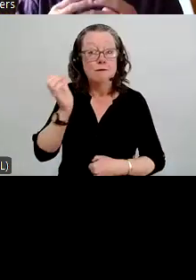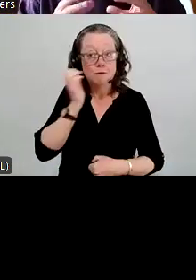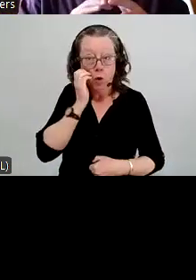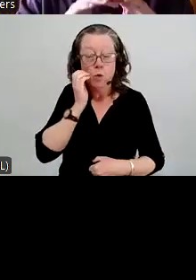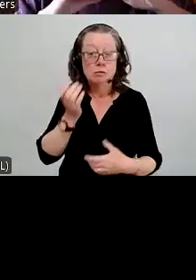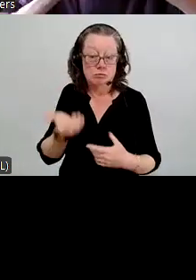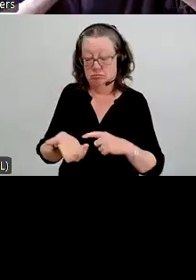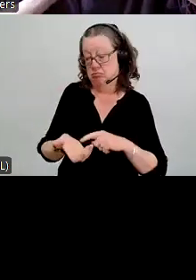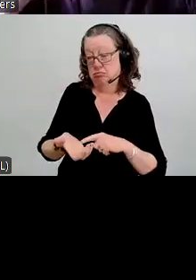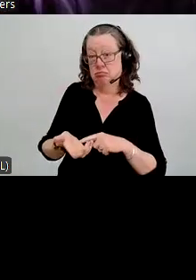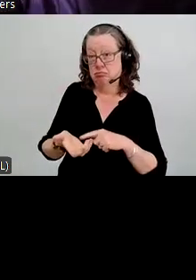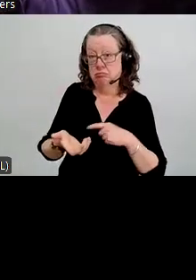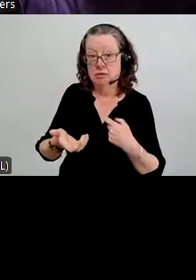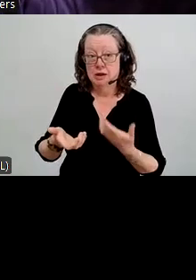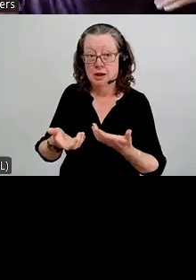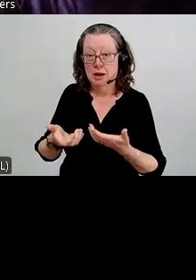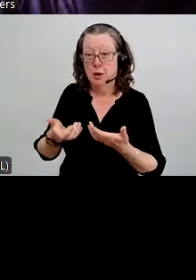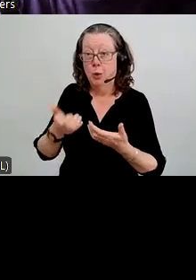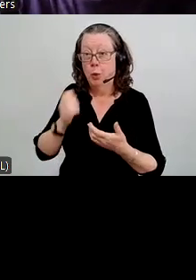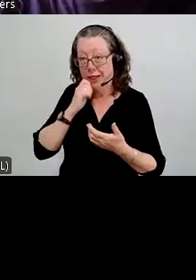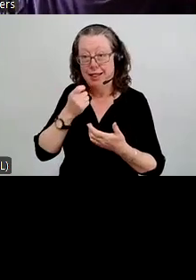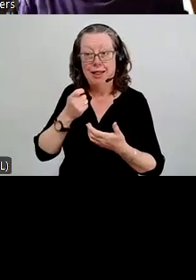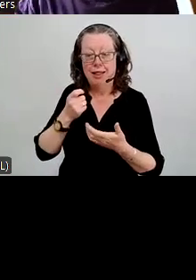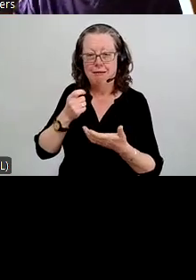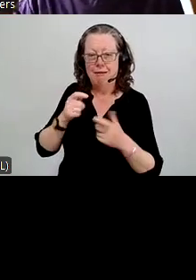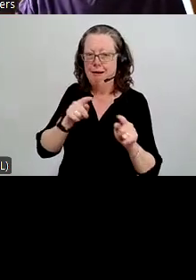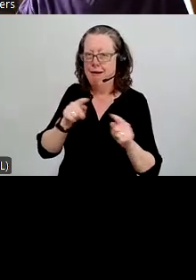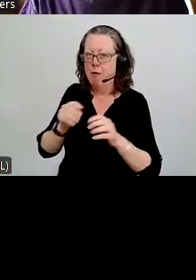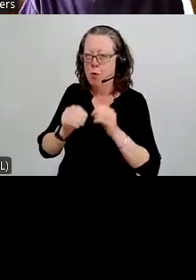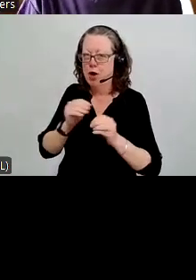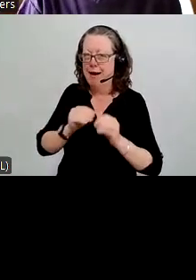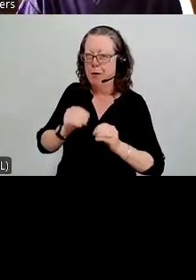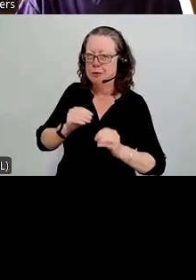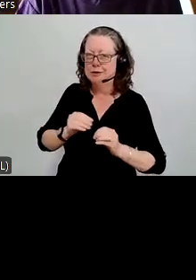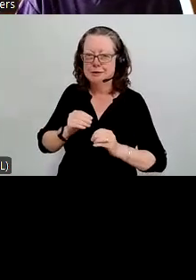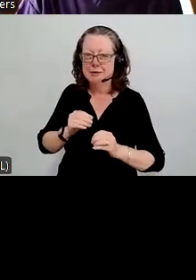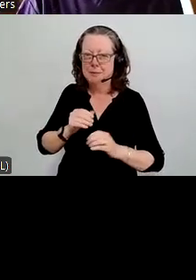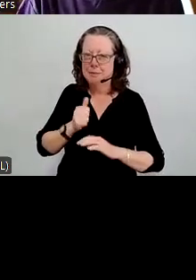but it's not just baseline listening and then serving you ads on what it thinks you want.